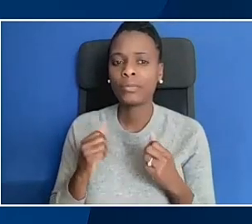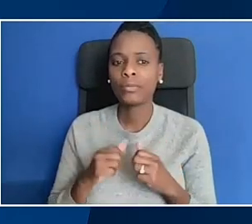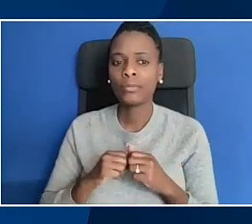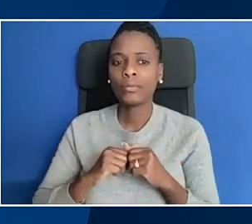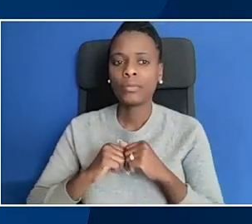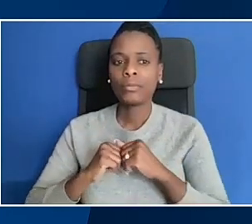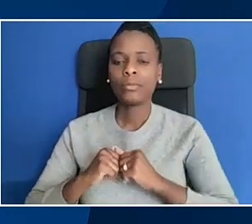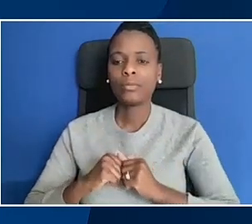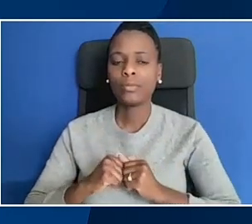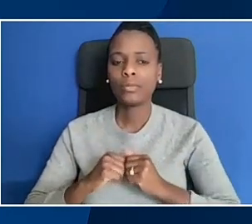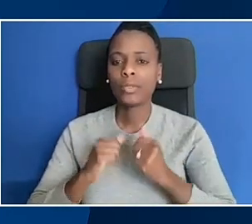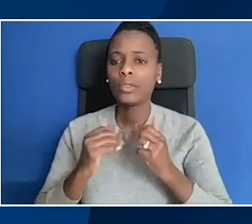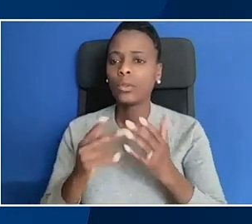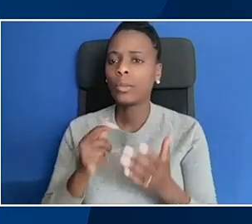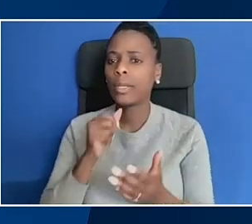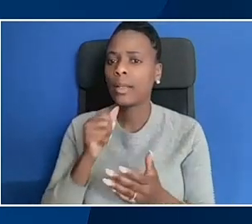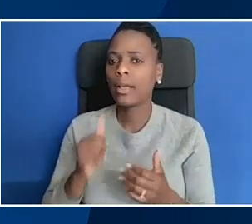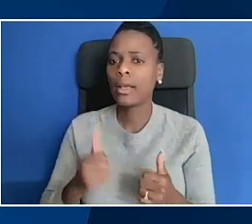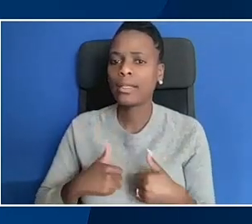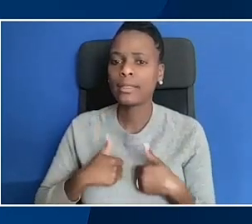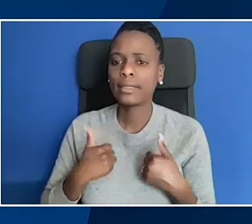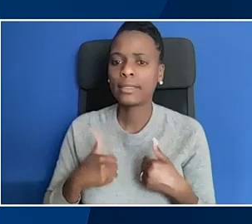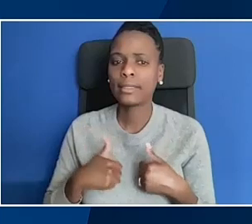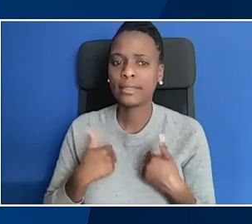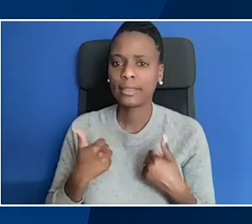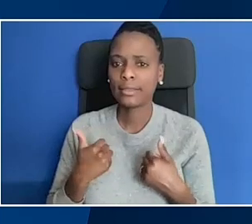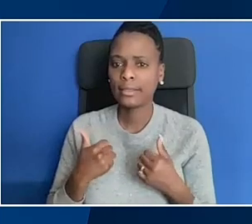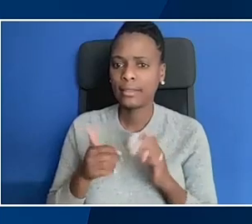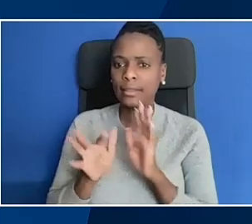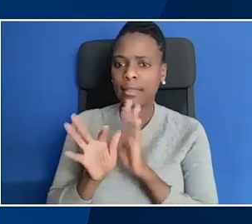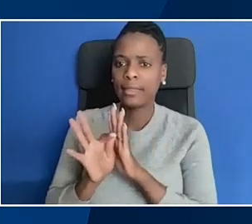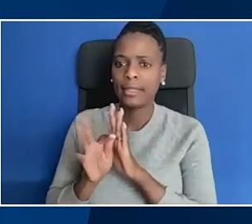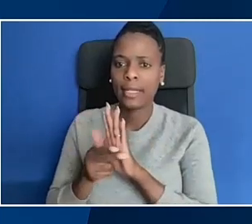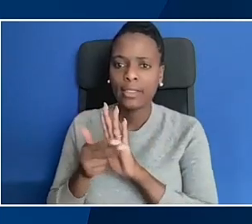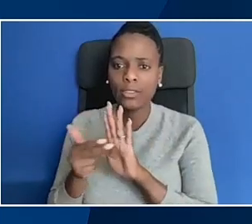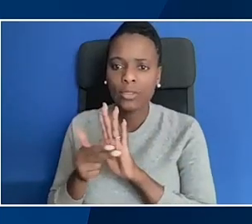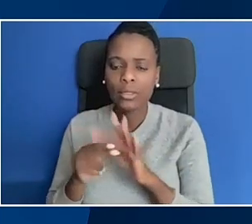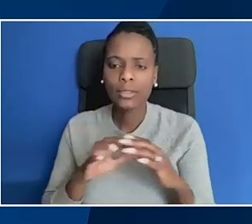non-citizens or like, you know, designations, categories of non-citizen